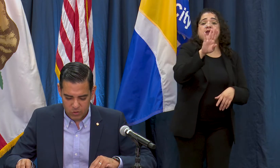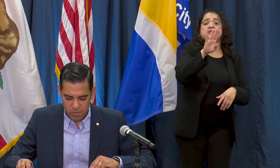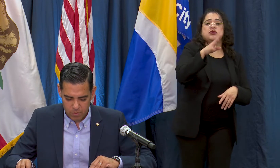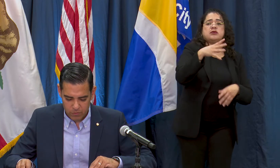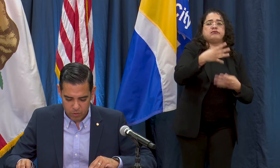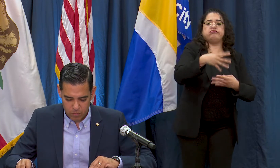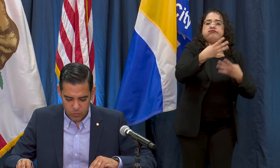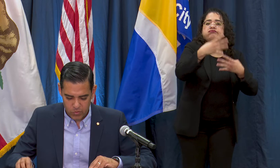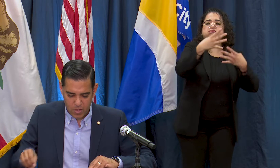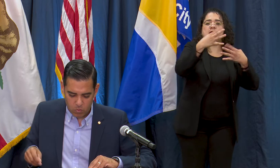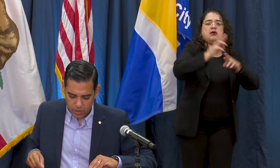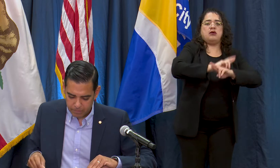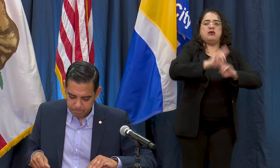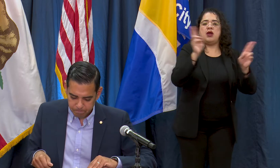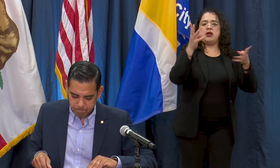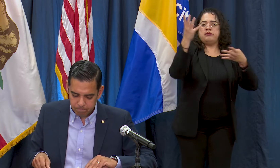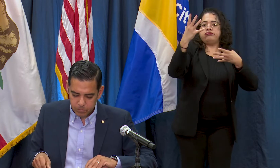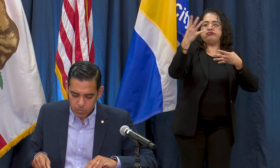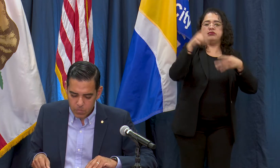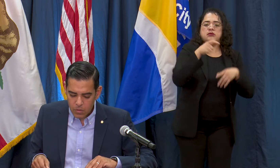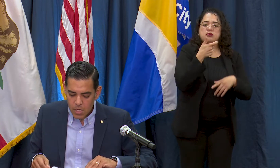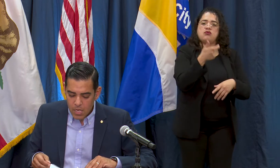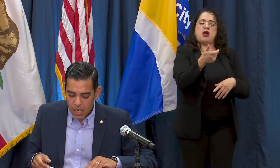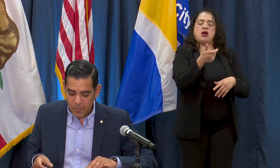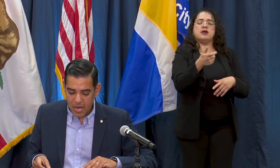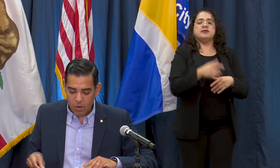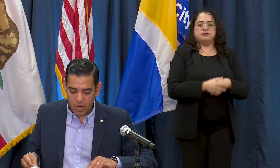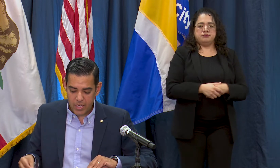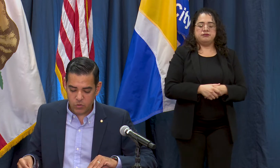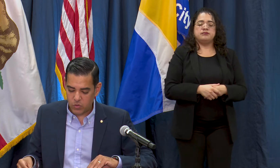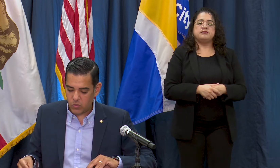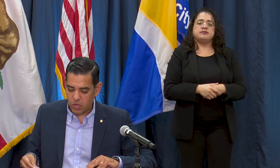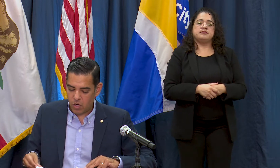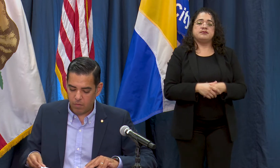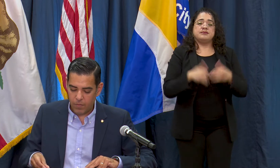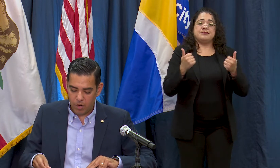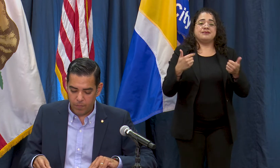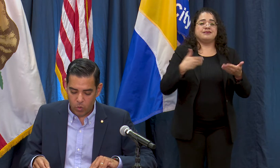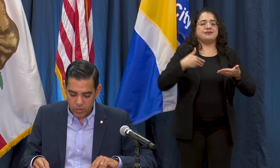council members for doing that work. Now i want to introduce our Port